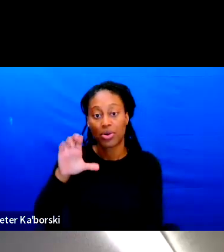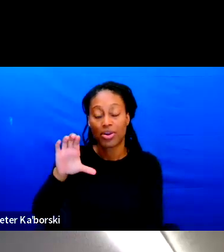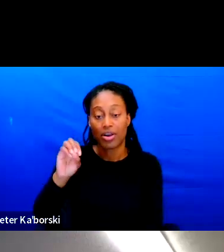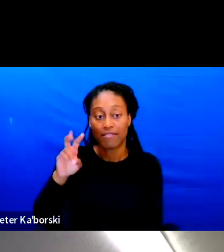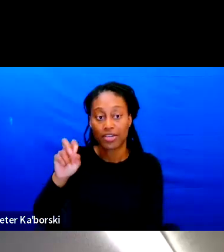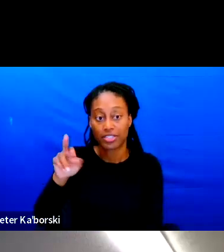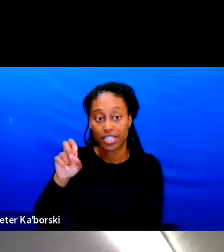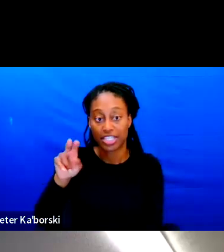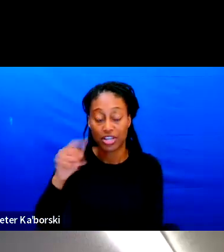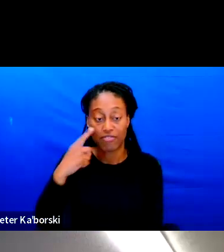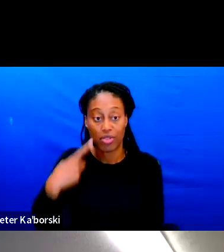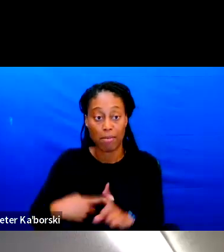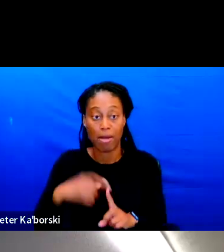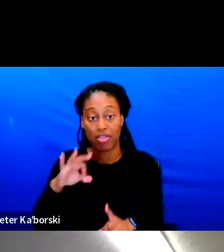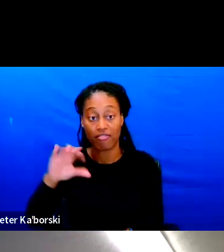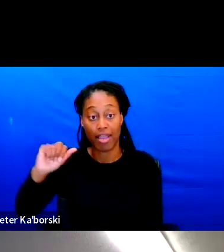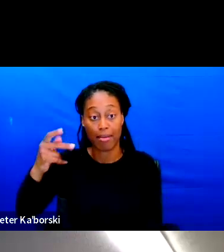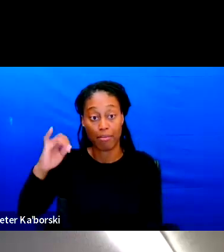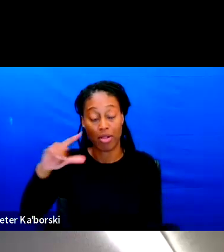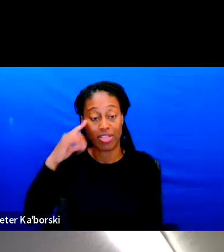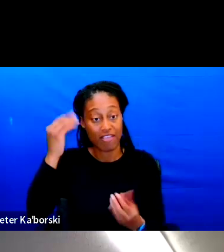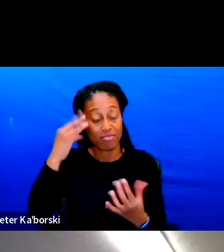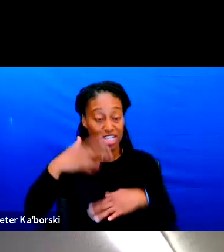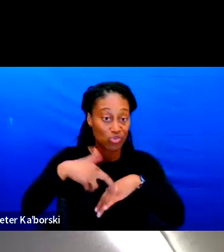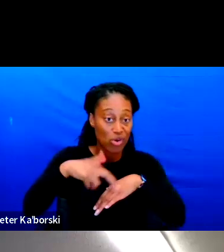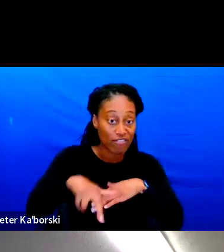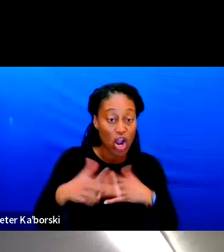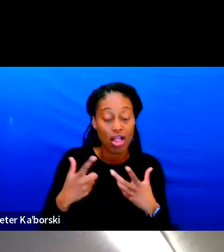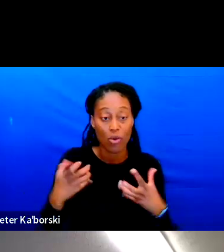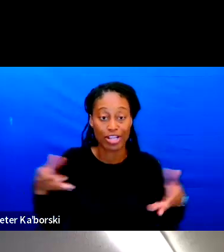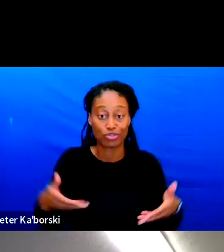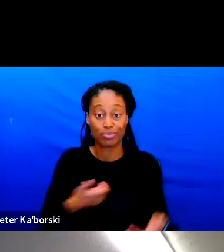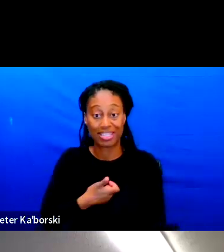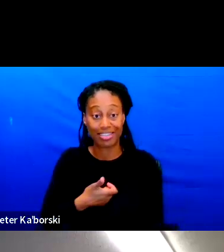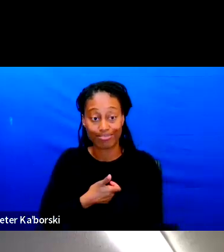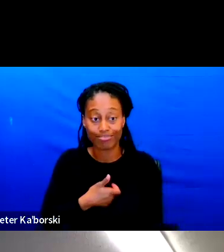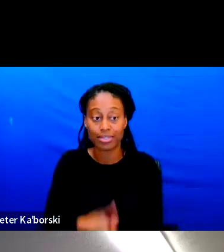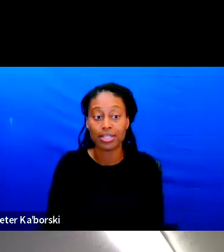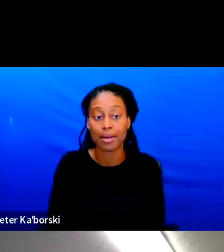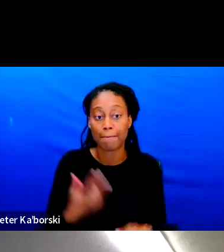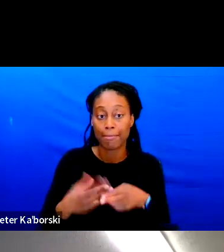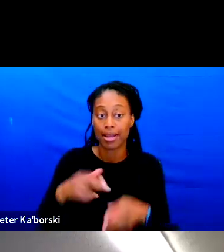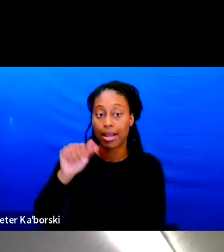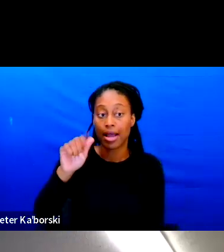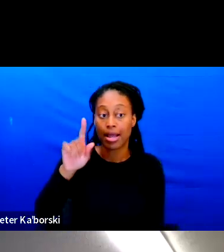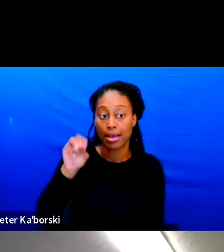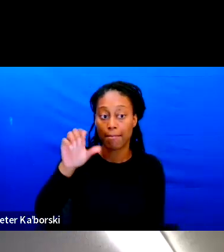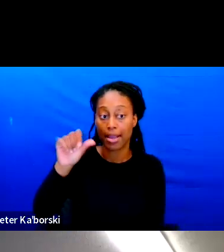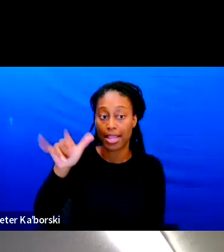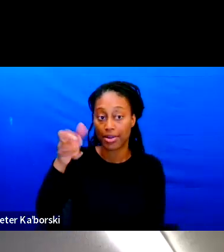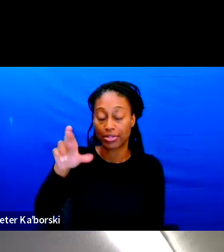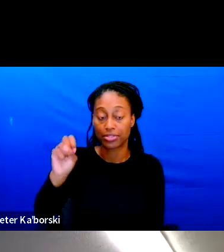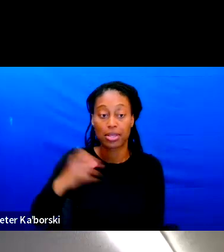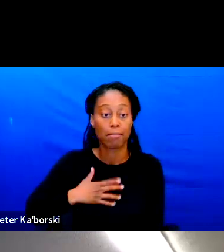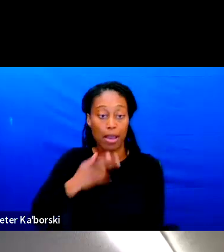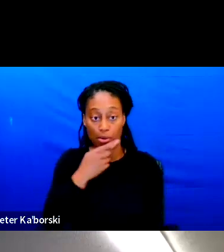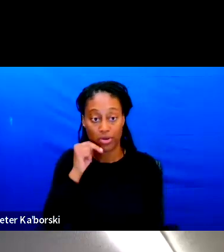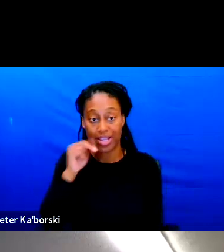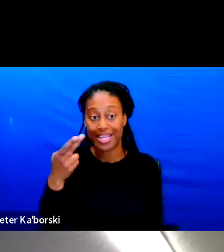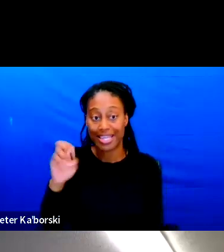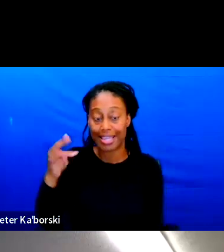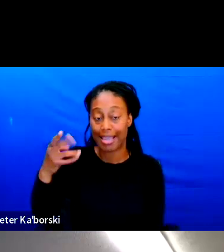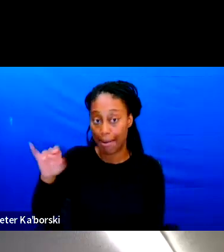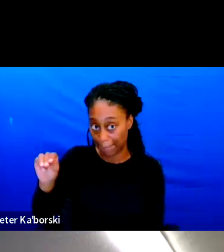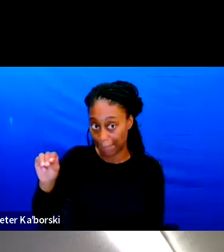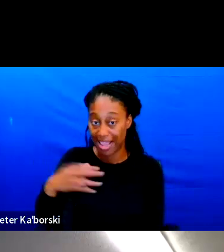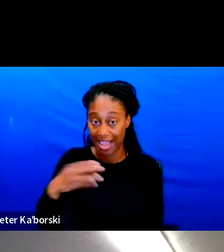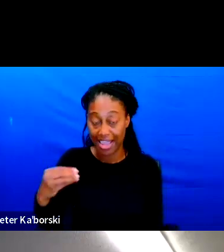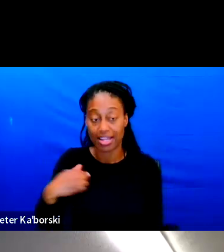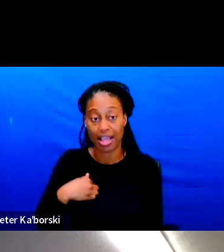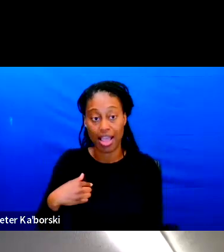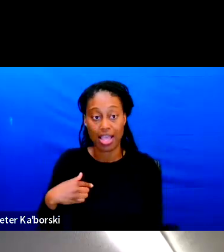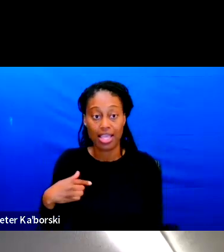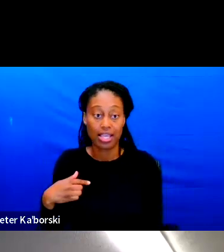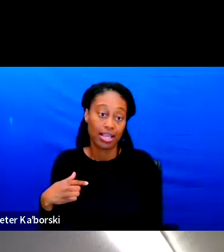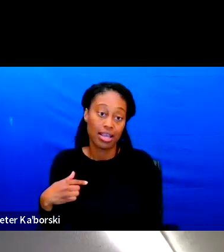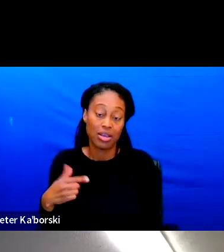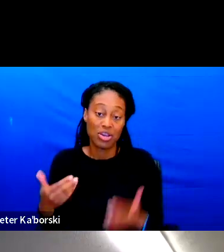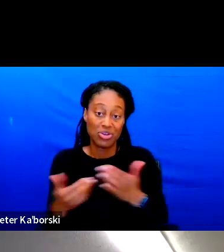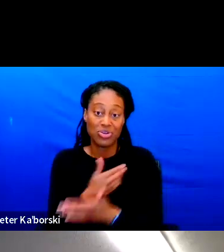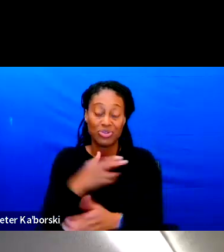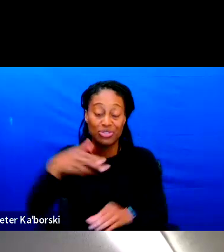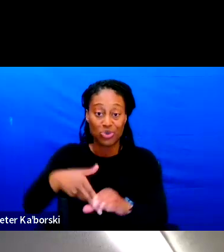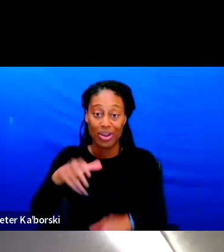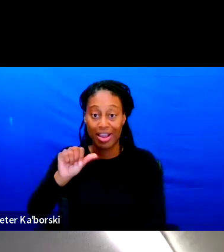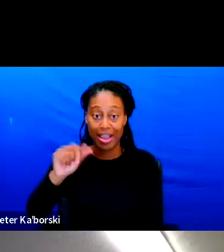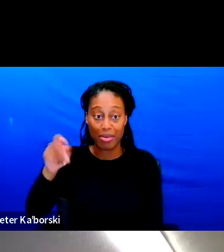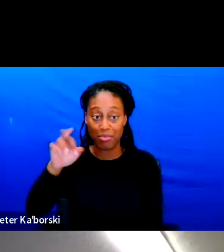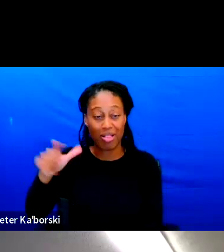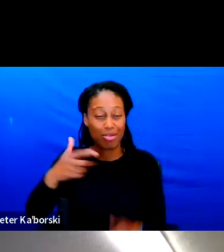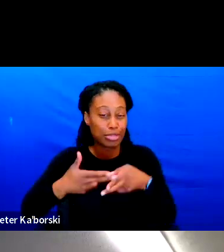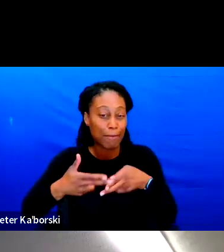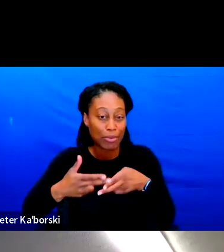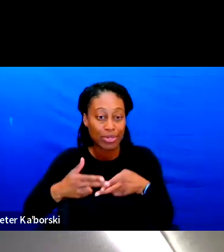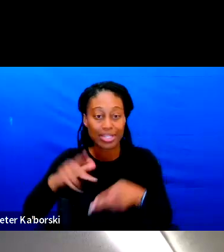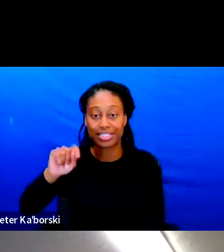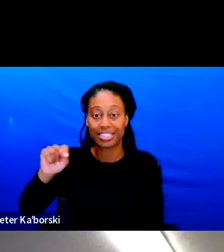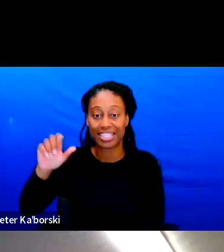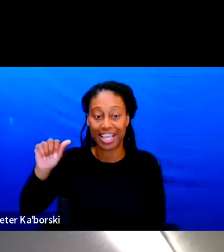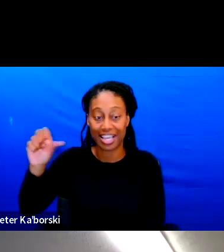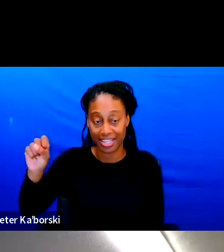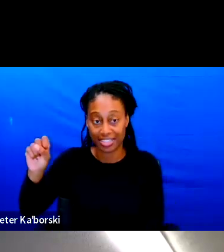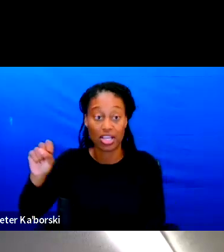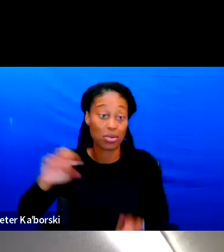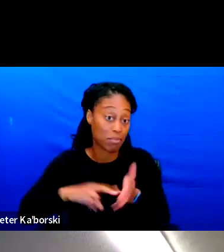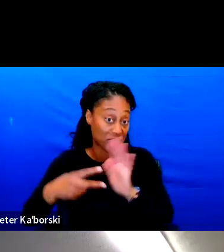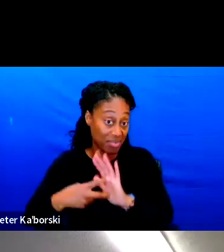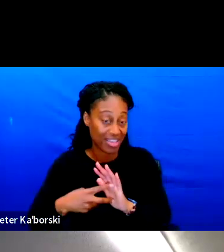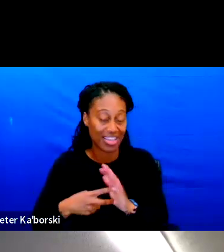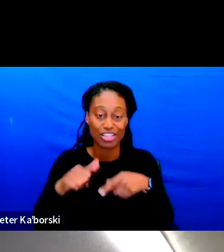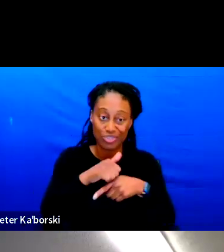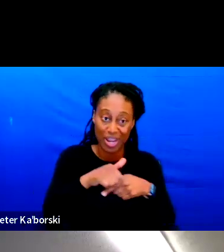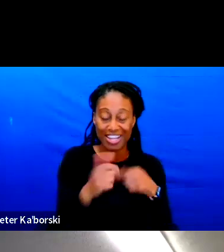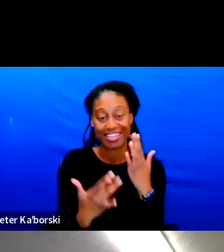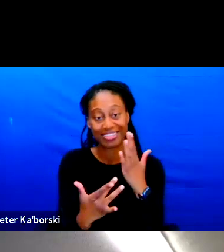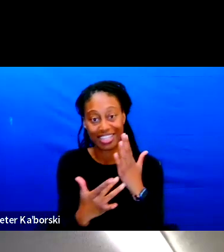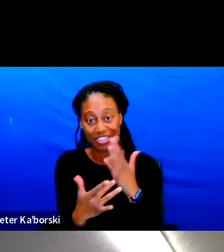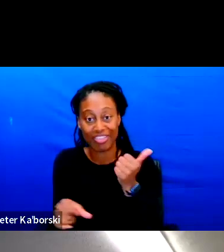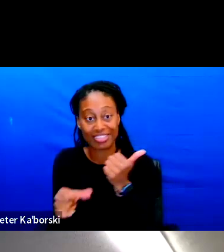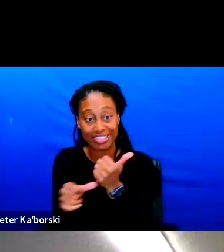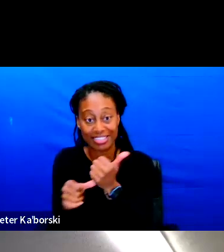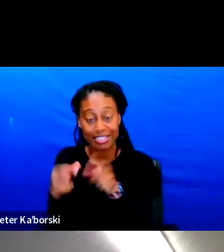Adam Ayers w/ APRIL: the month of April on information and referrals. I wanna introduce myself. My name is Adam Ayers. My pronouns are he him and I am new to April. I'm temporary. Tta S. Which is our training and technical assistance specialists.